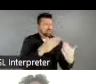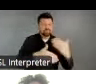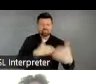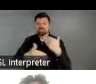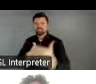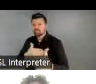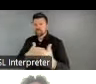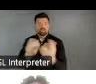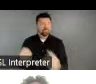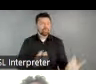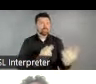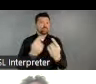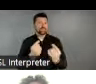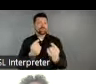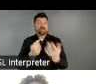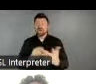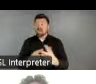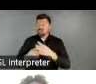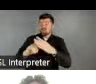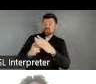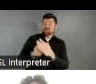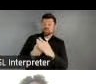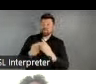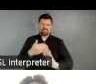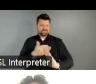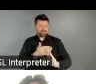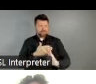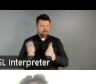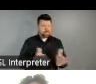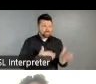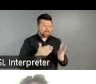planted that are beginning to take root as a result of this administration's historic